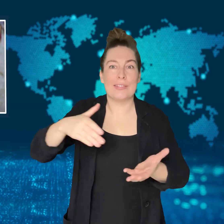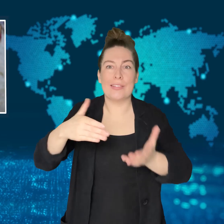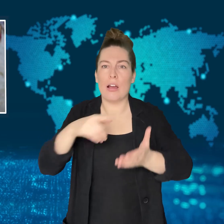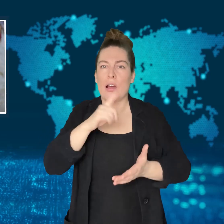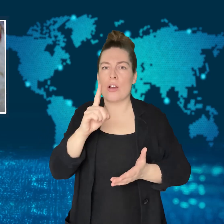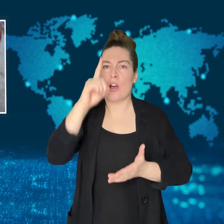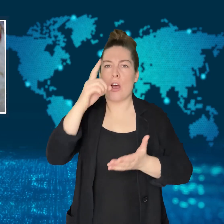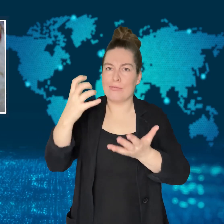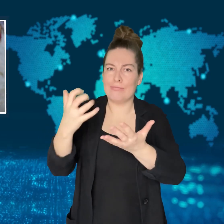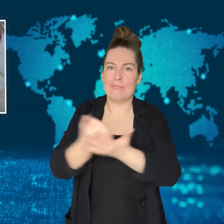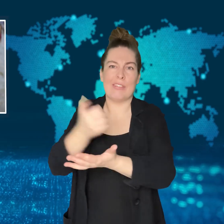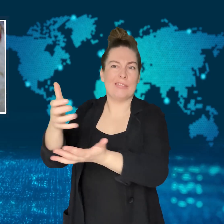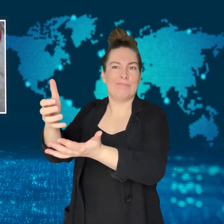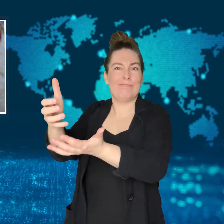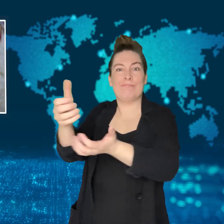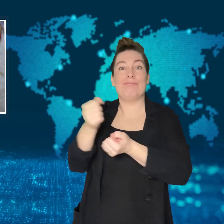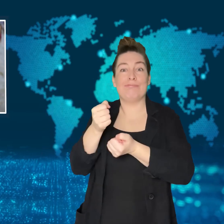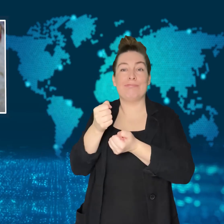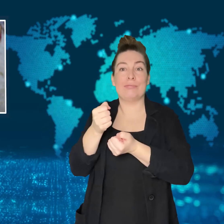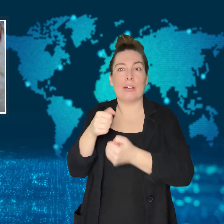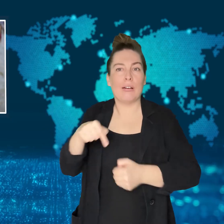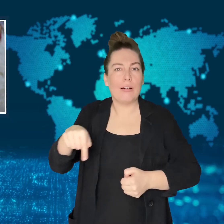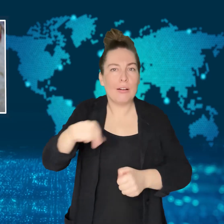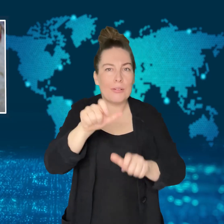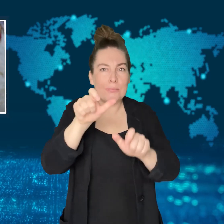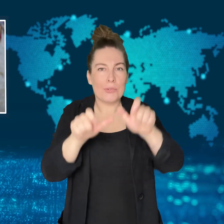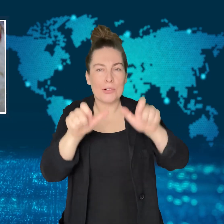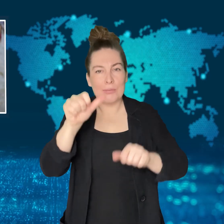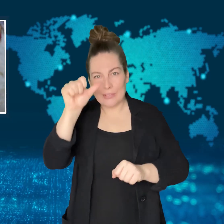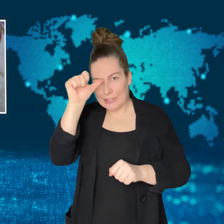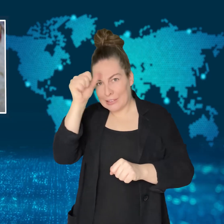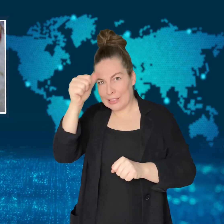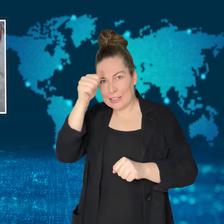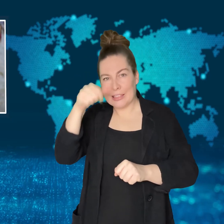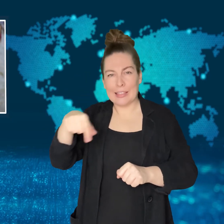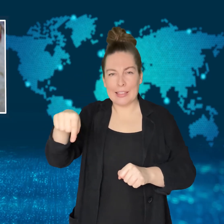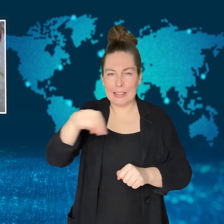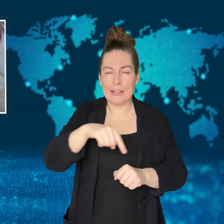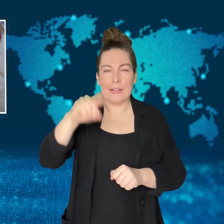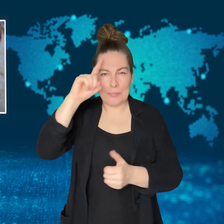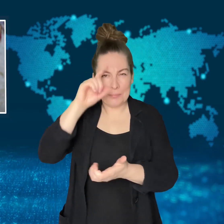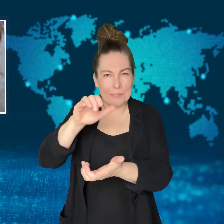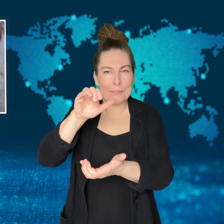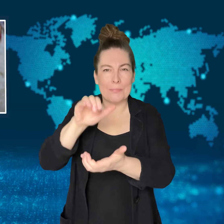Hindu believe a few drops fell